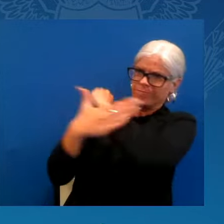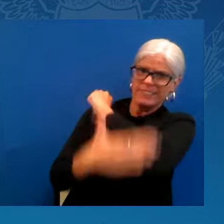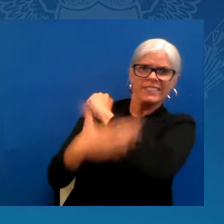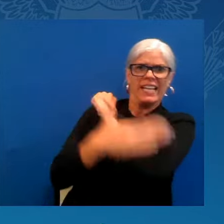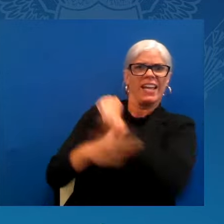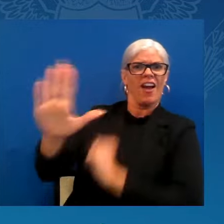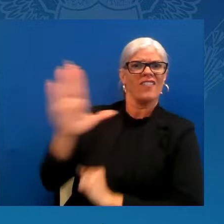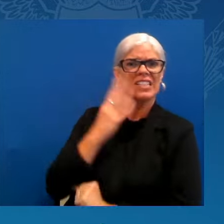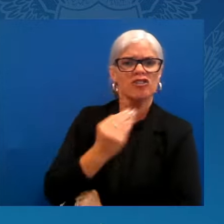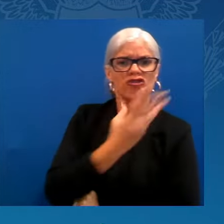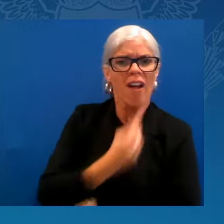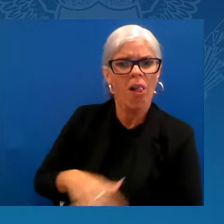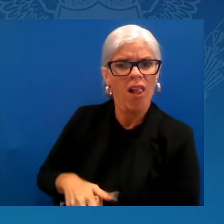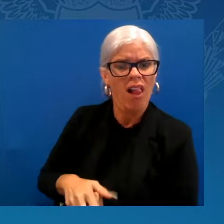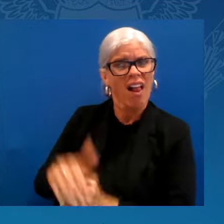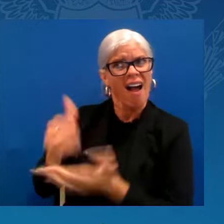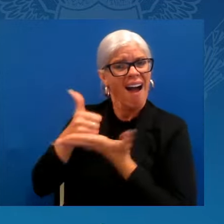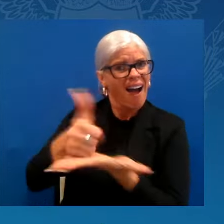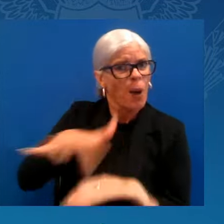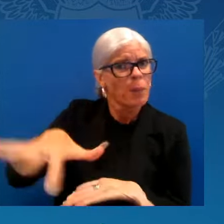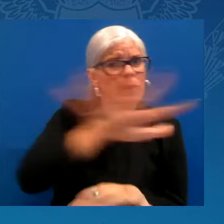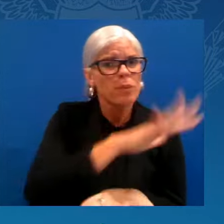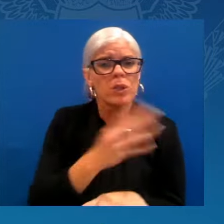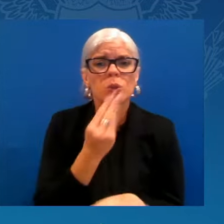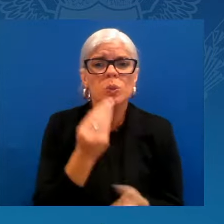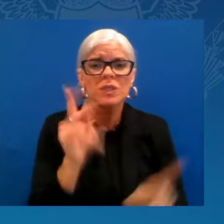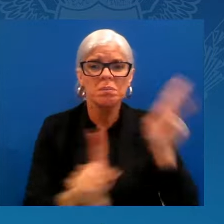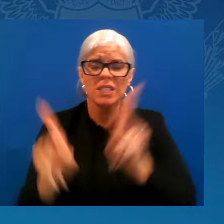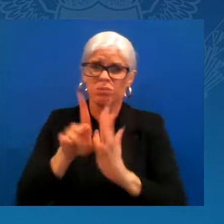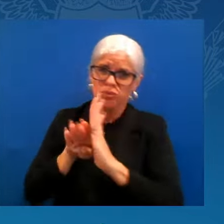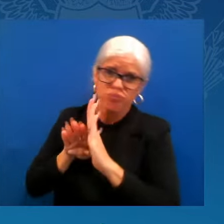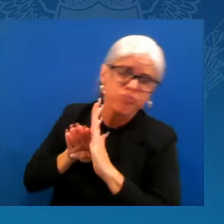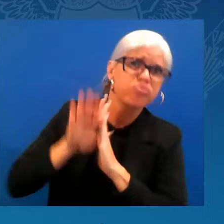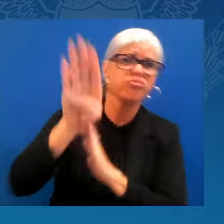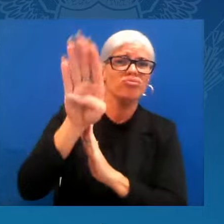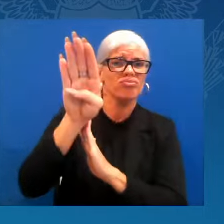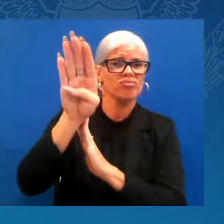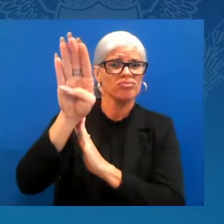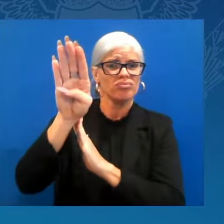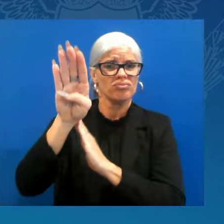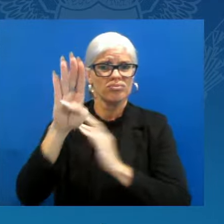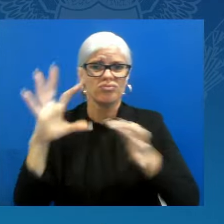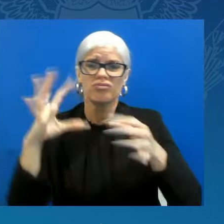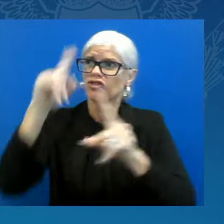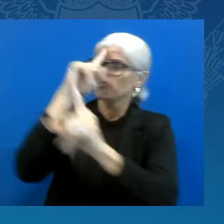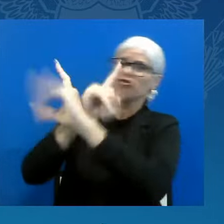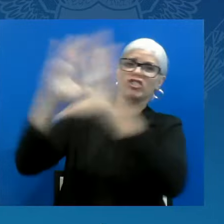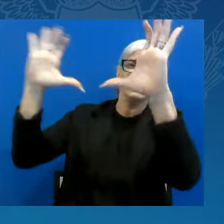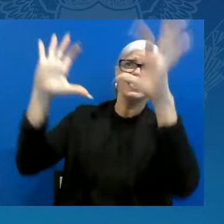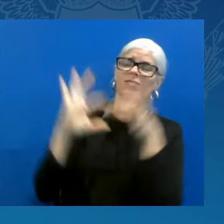Dreaming together and willing the dream into reality.